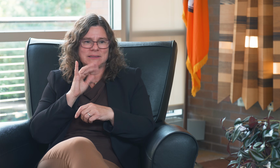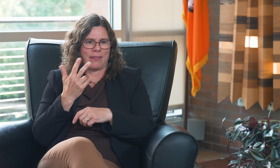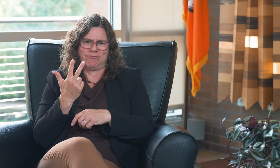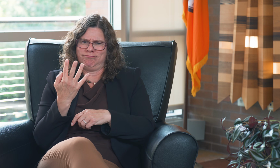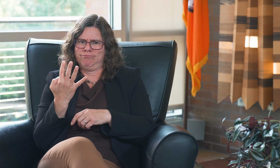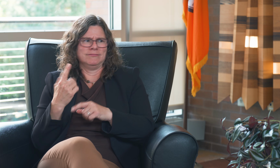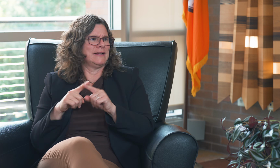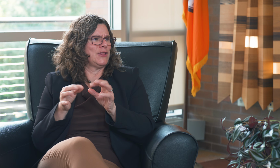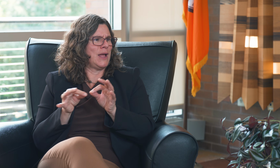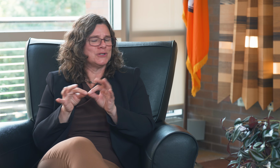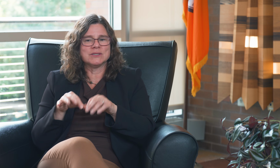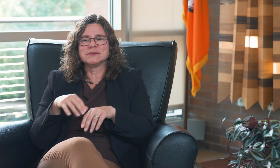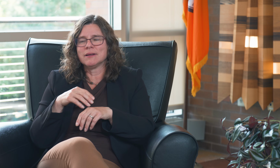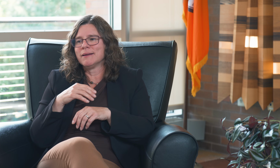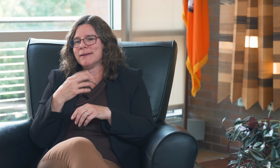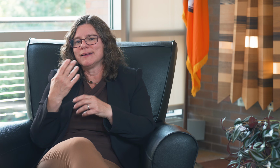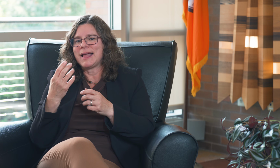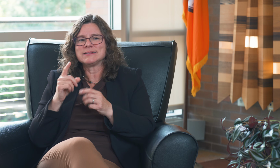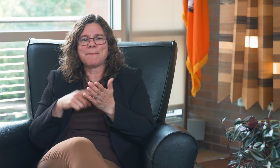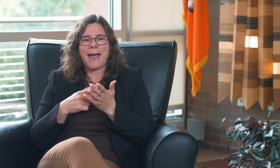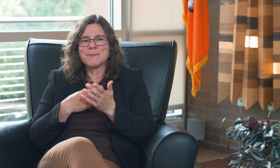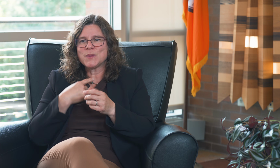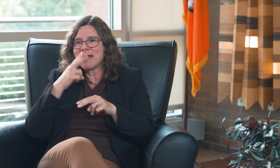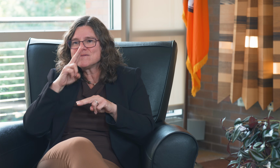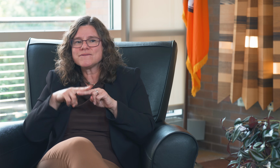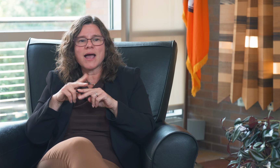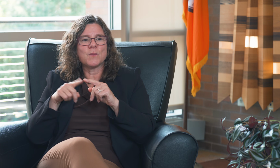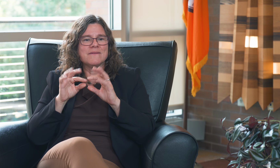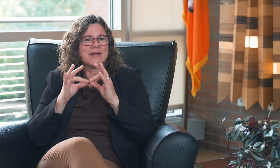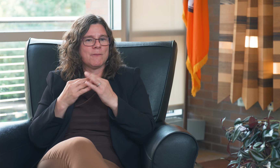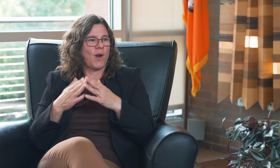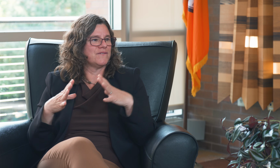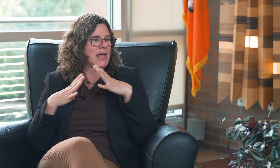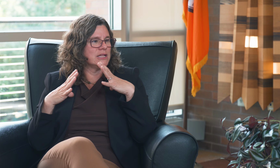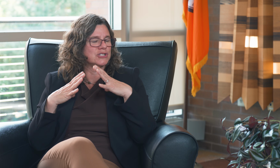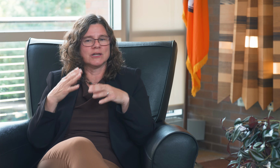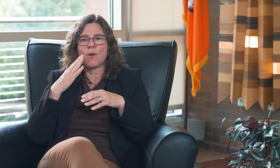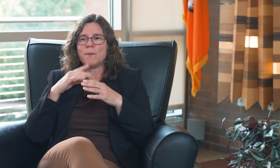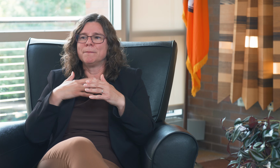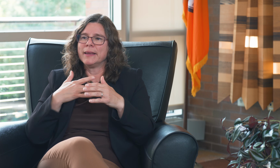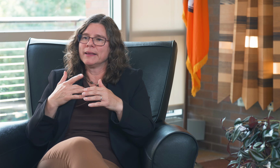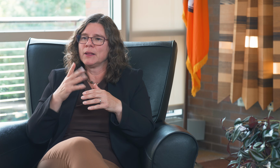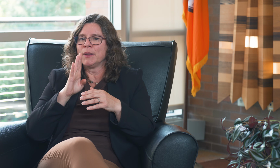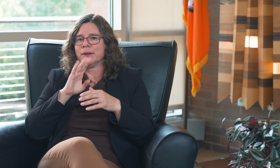And still to this day he speaks 3 or 4 different languages. Sometimes we would have fun.